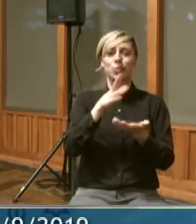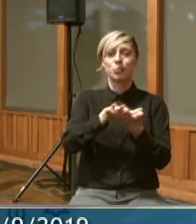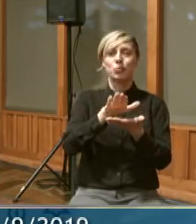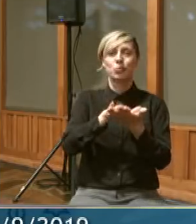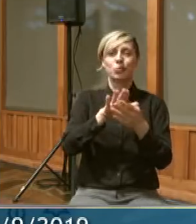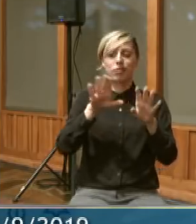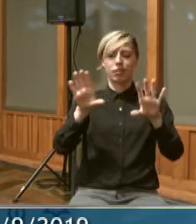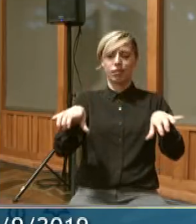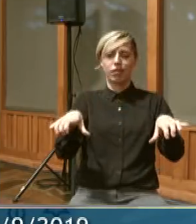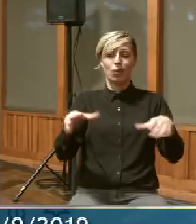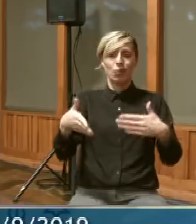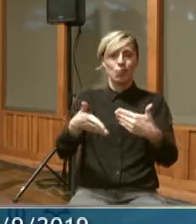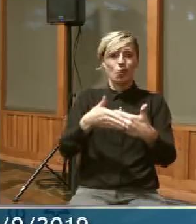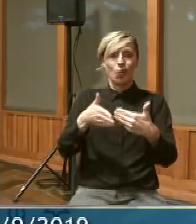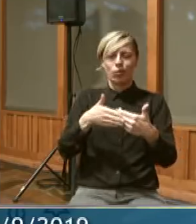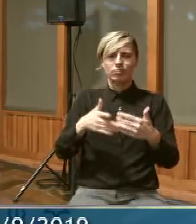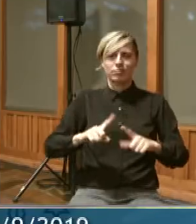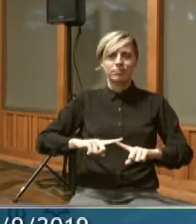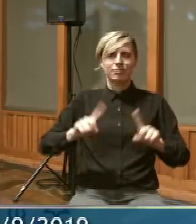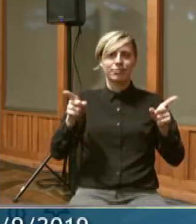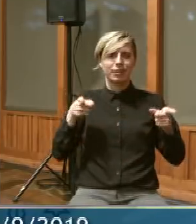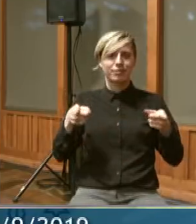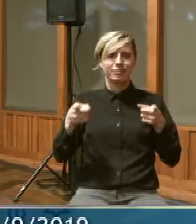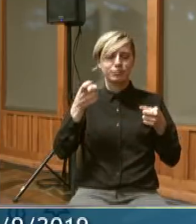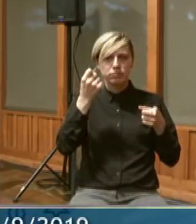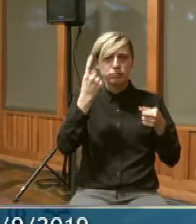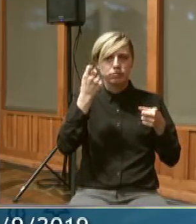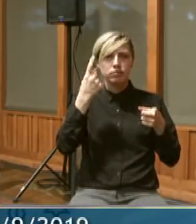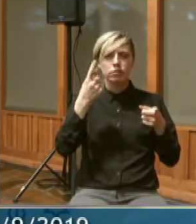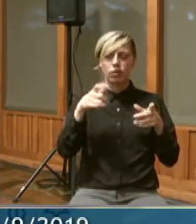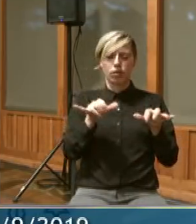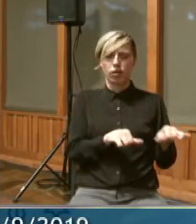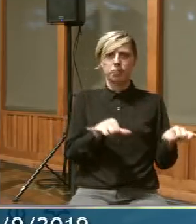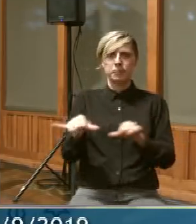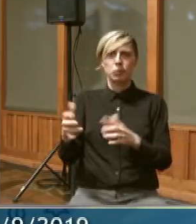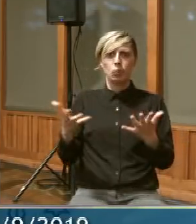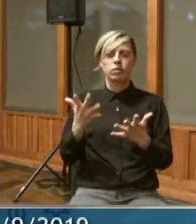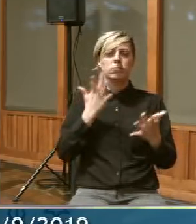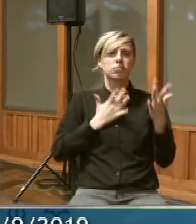DIFFERENT SET OF CIRCUMSTANCES. IT CAN BE SURPRISING TO SEE HOW DIFFERENT ANY TWO NEARBY SCHOOLS ARE AND YET ONE THING IS FAIRLY